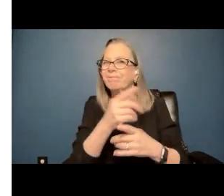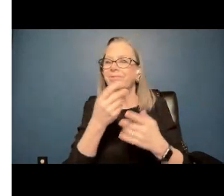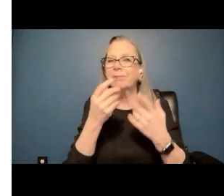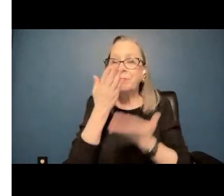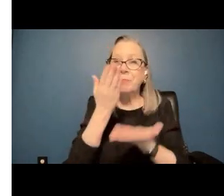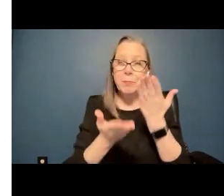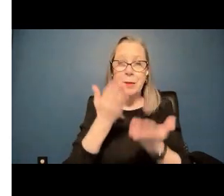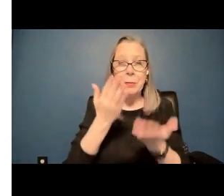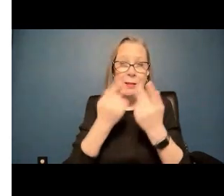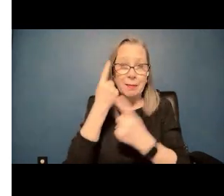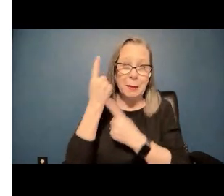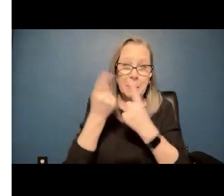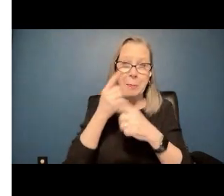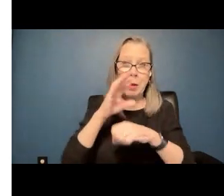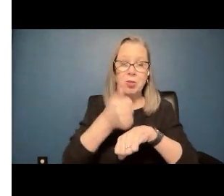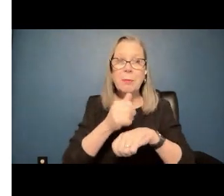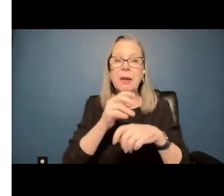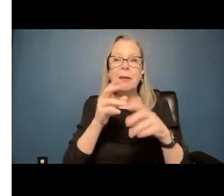proposition to these potential partners.